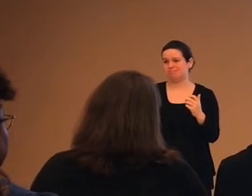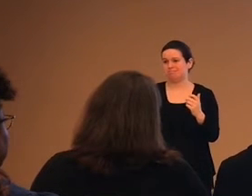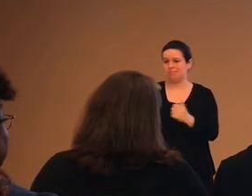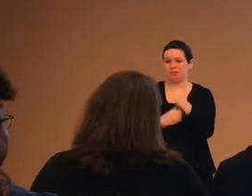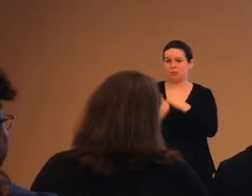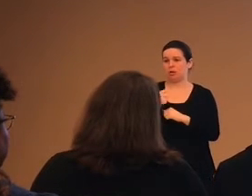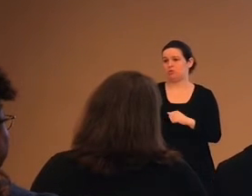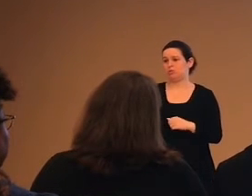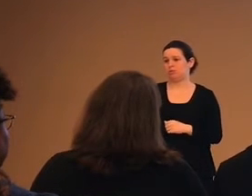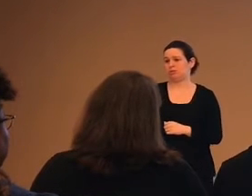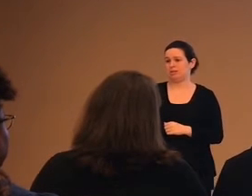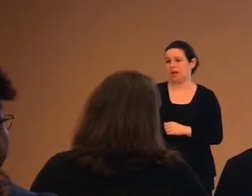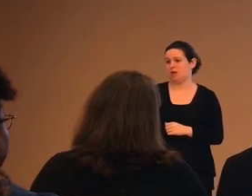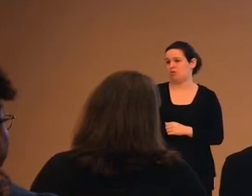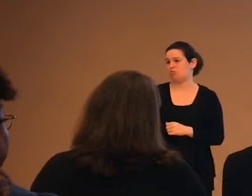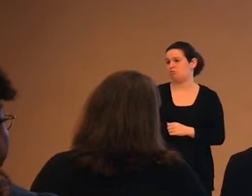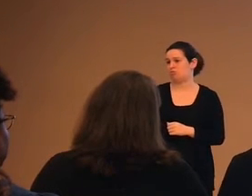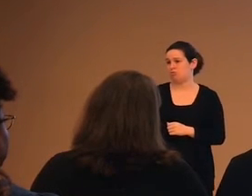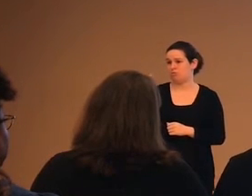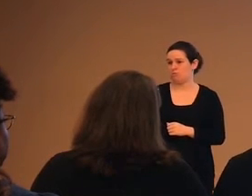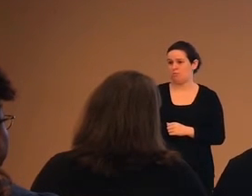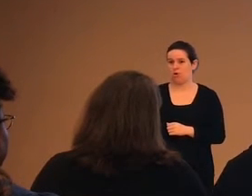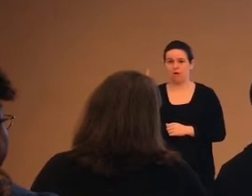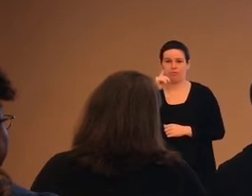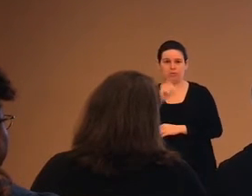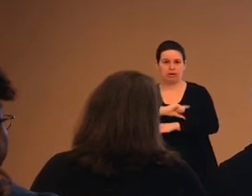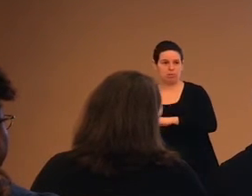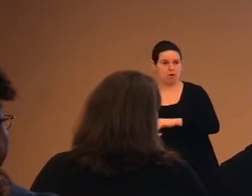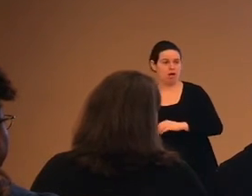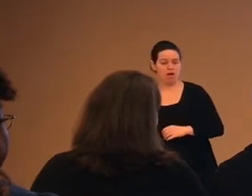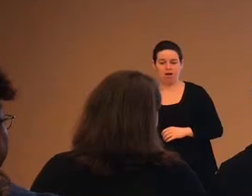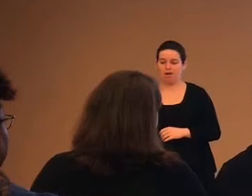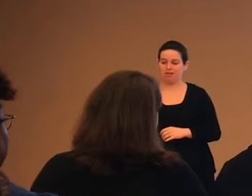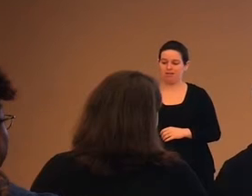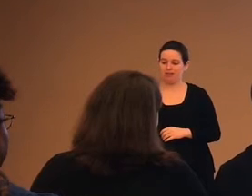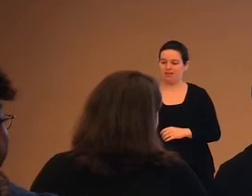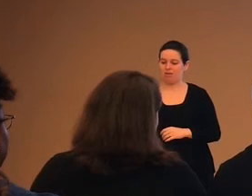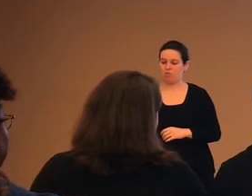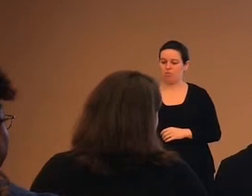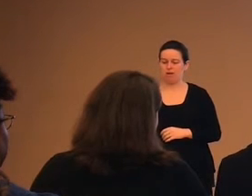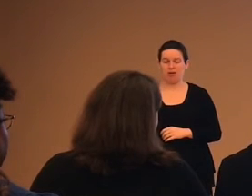I will give you a little bit of teaser one of our biggest challenges was how do we provide as equal as possible?